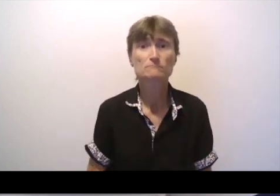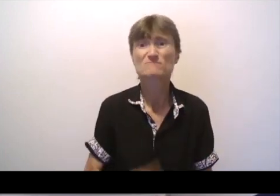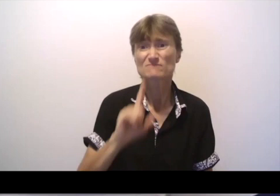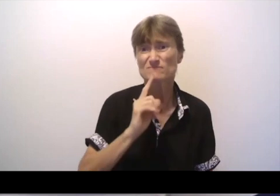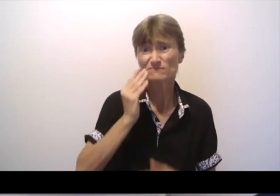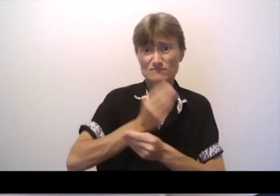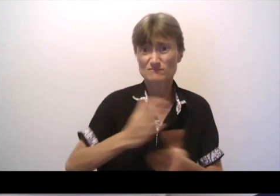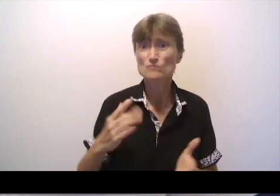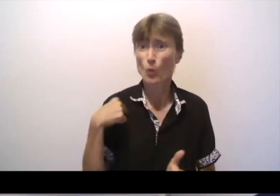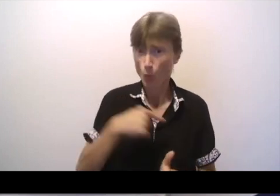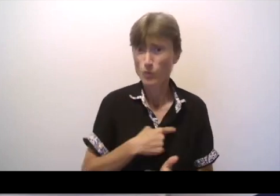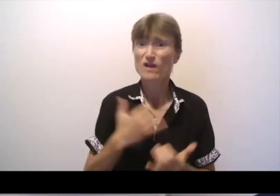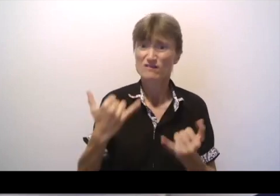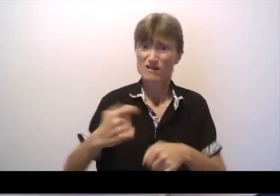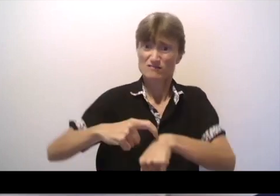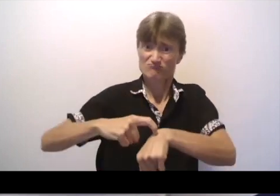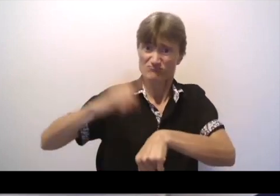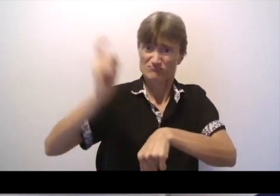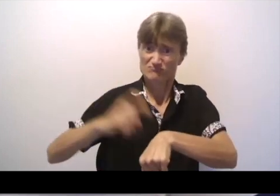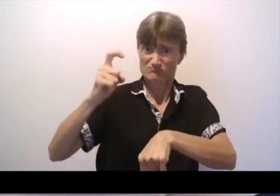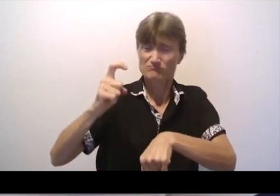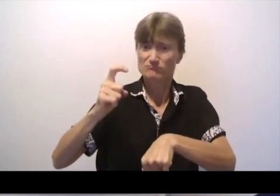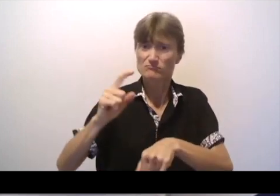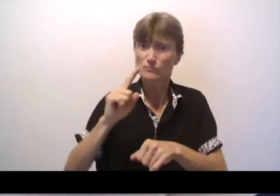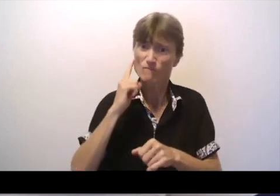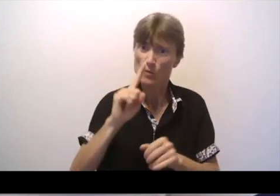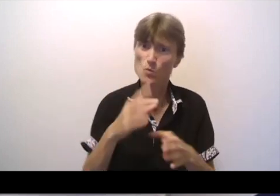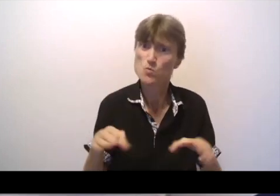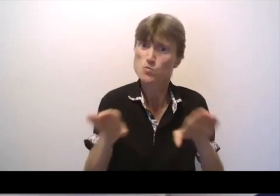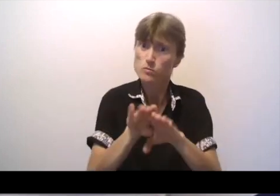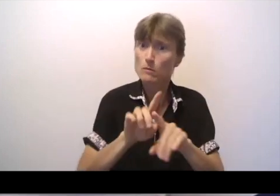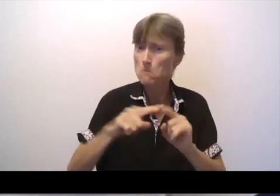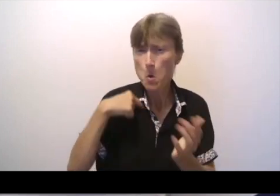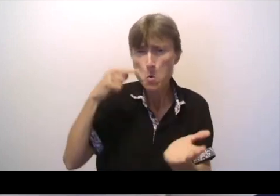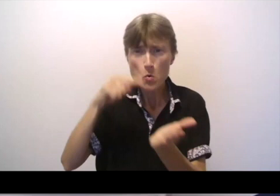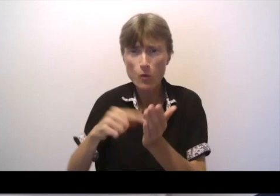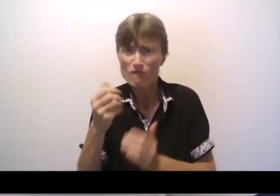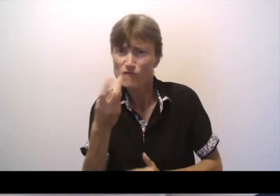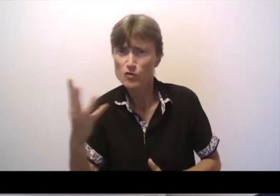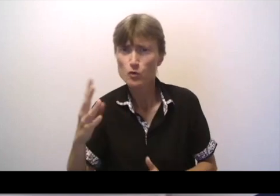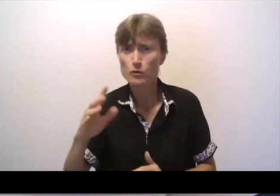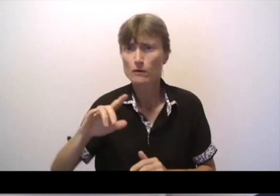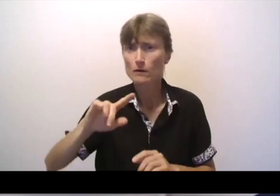but we do have some extra questions and feel free to instead of using the chat